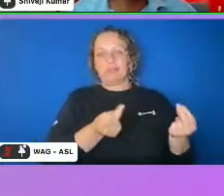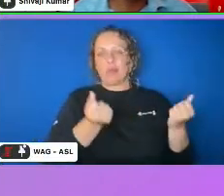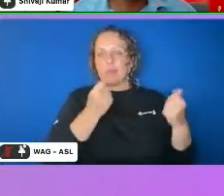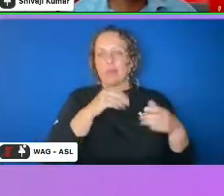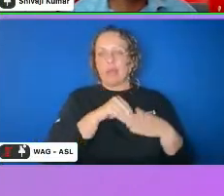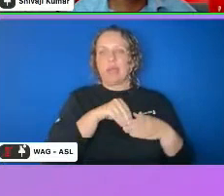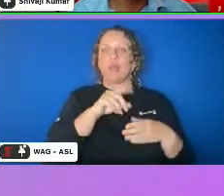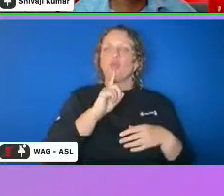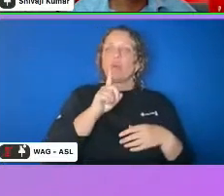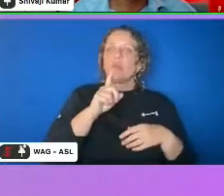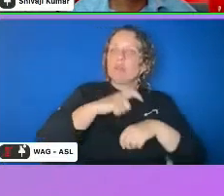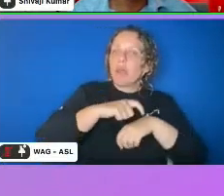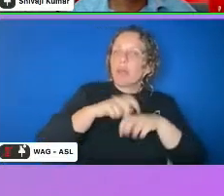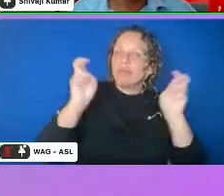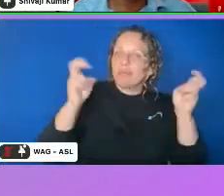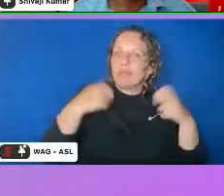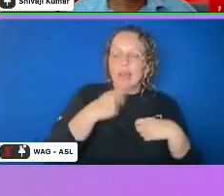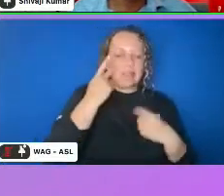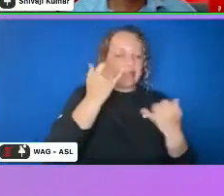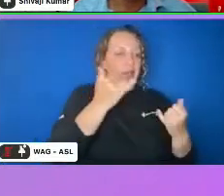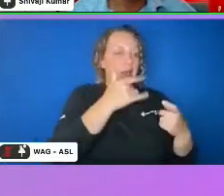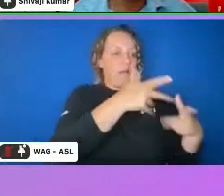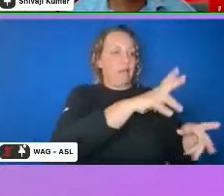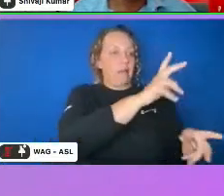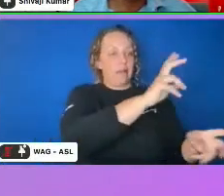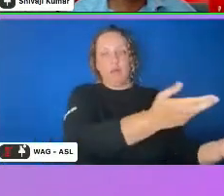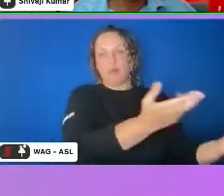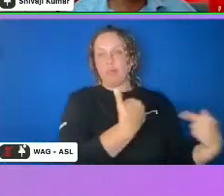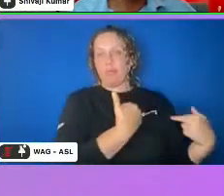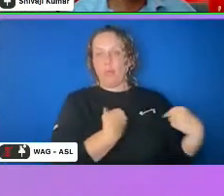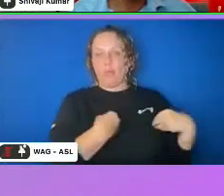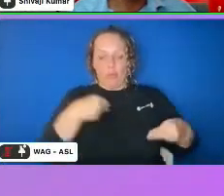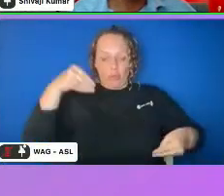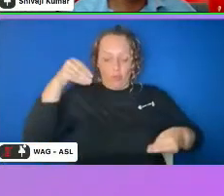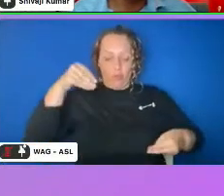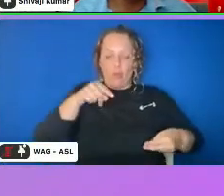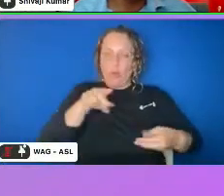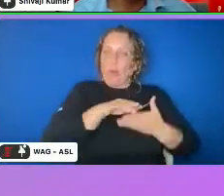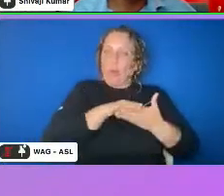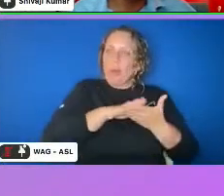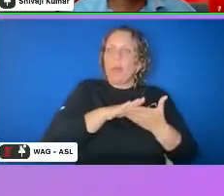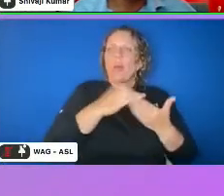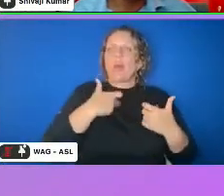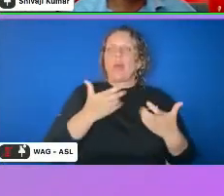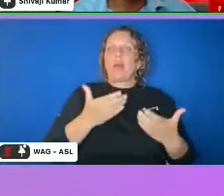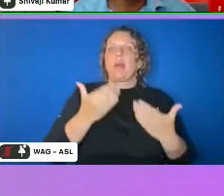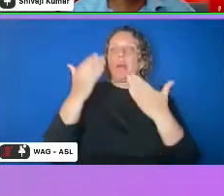And I could see the report now, it is nice and clean, and I can then move it forward to my stakeholders.